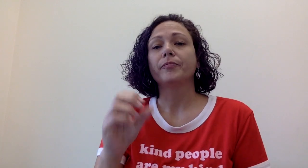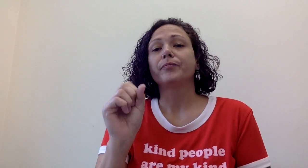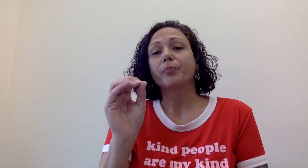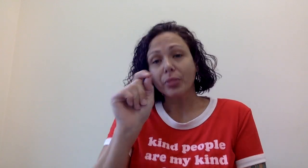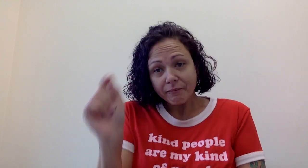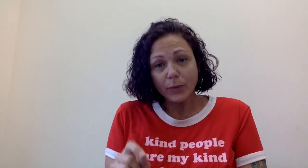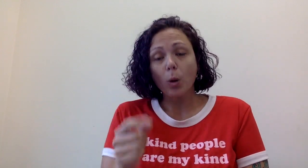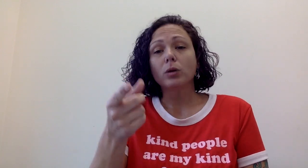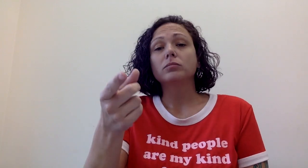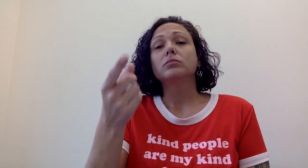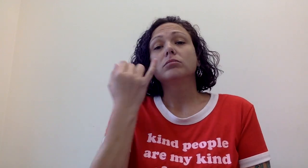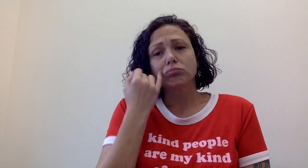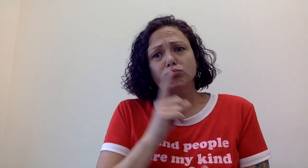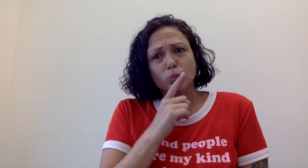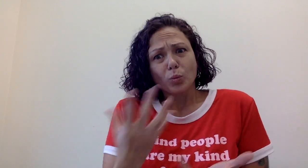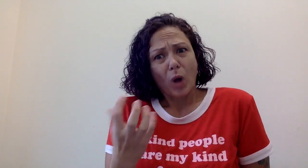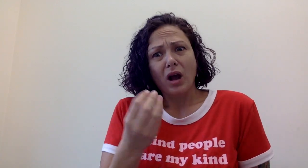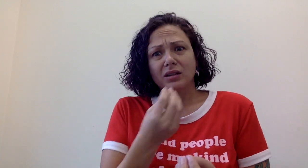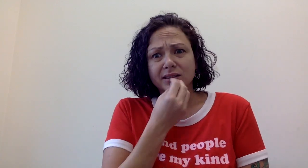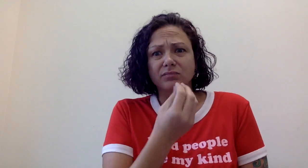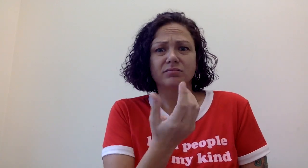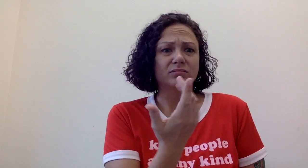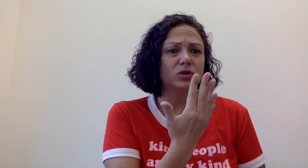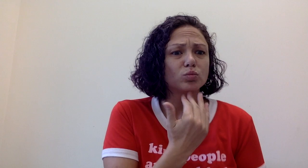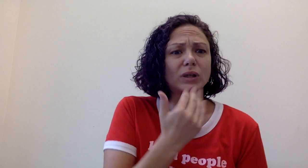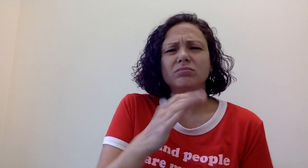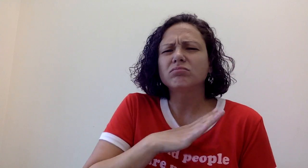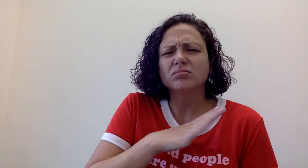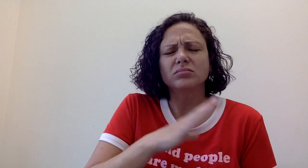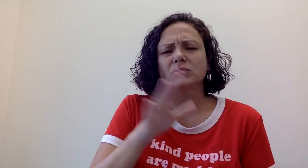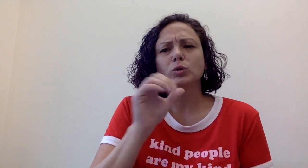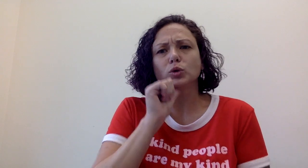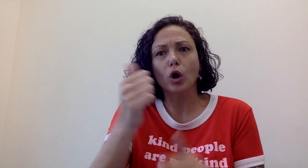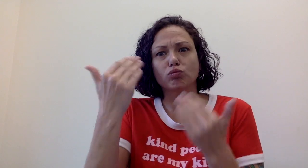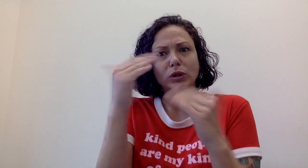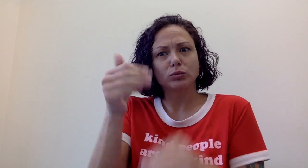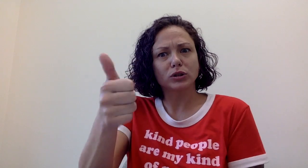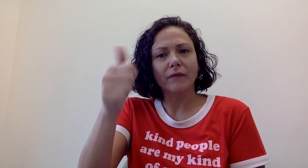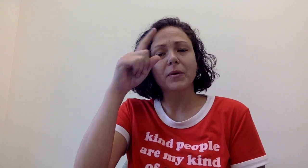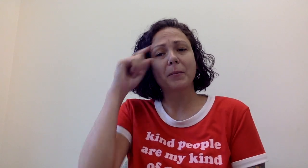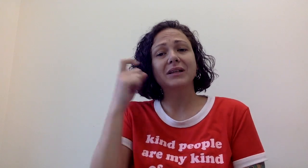So, therefore, if you really want to eat sweets, it's ok, don't restrict yourself,